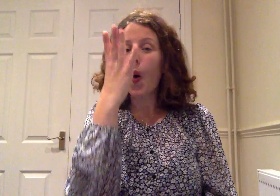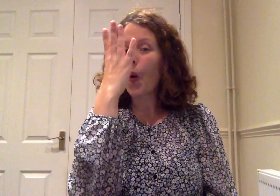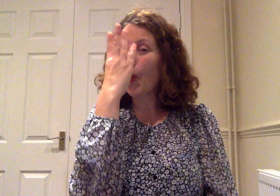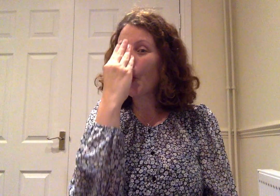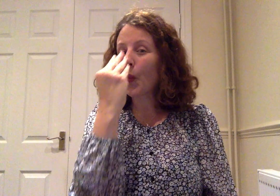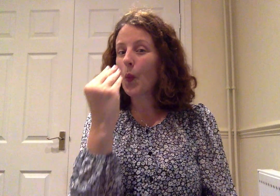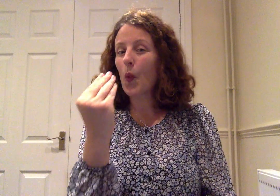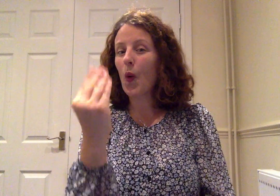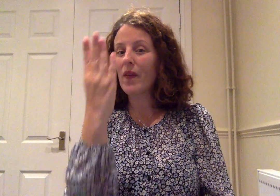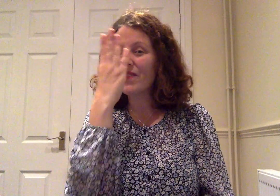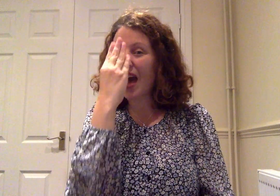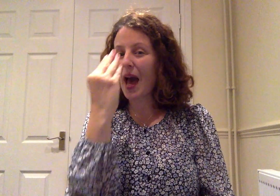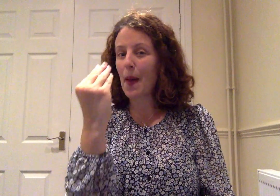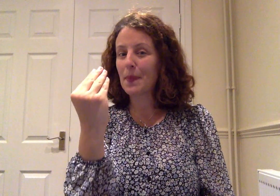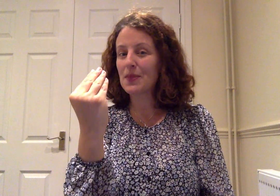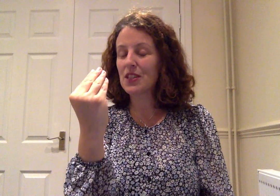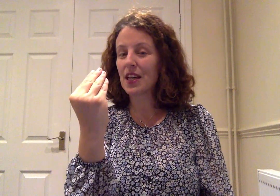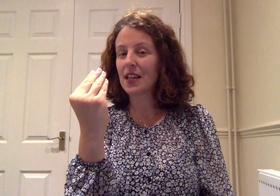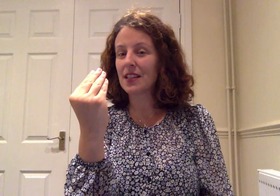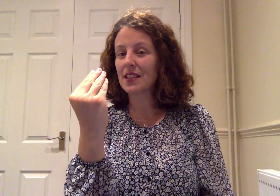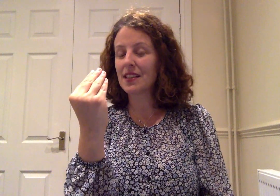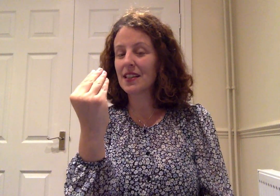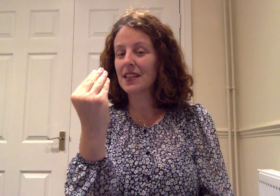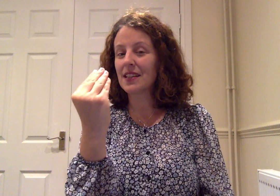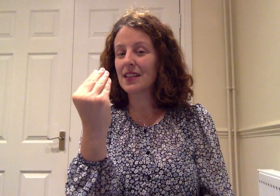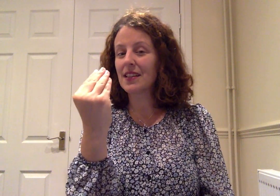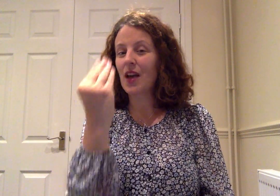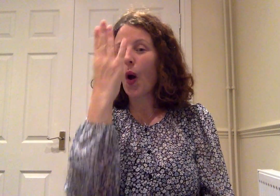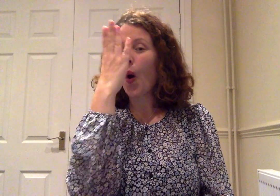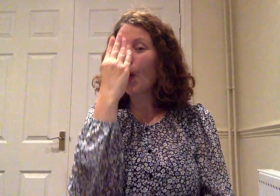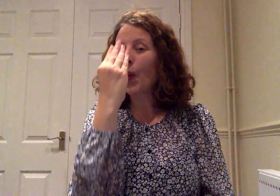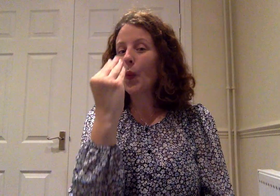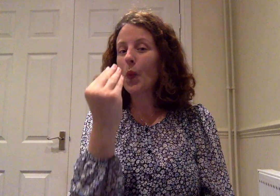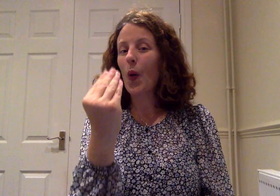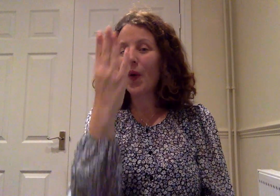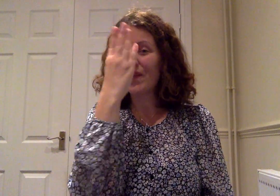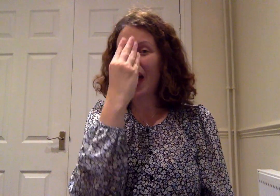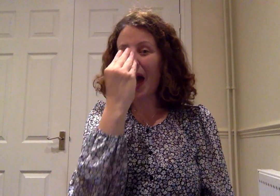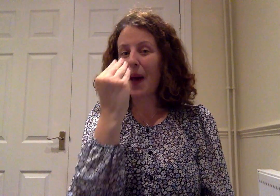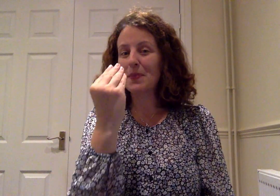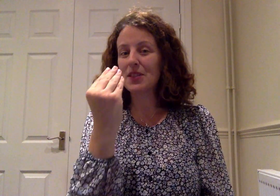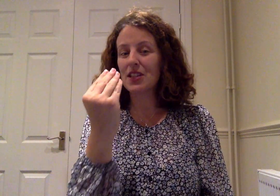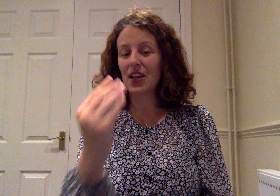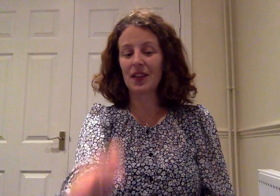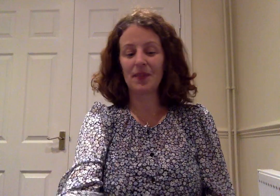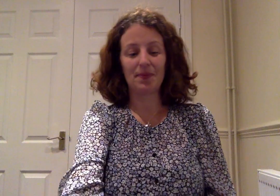Wolverhampton